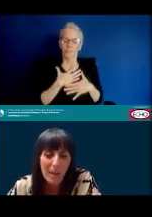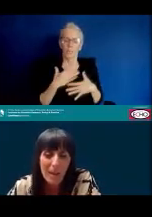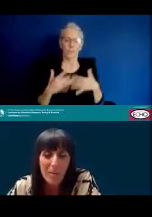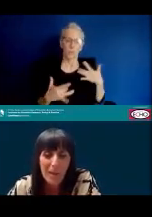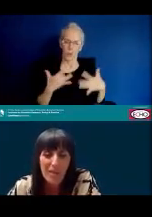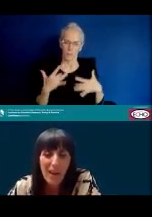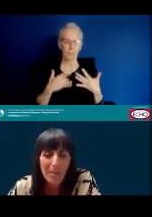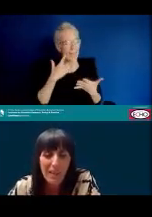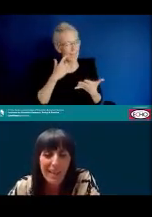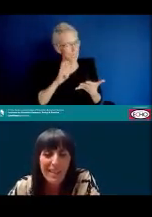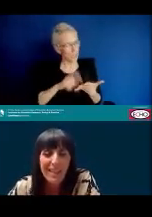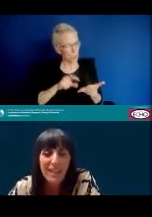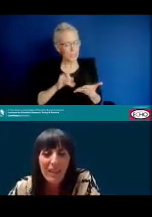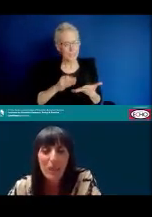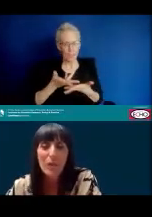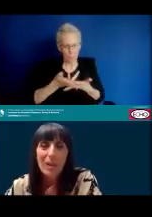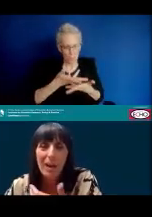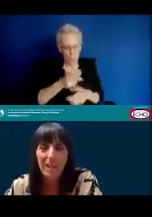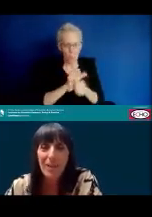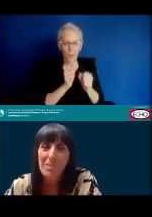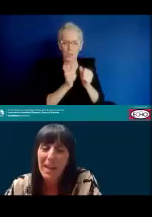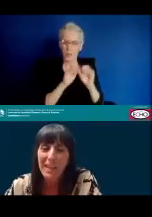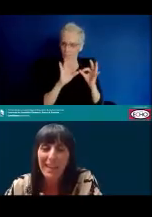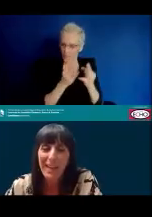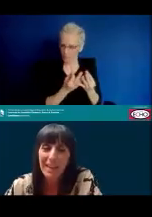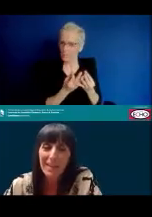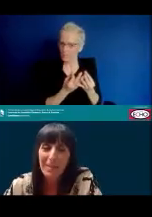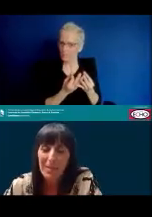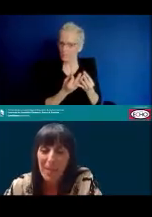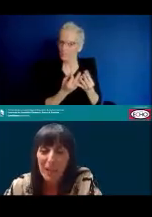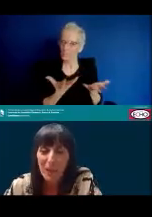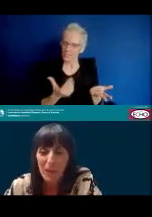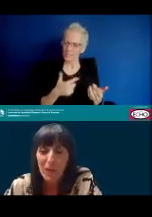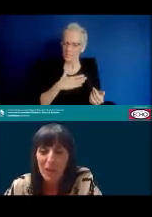working with families, those are also my kind of some of my go to